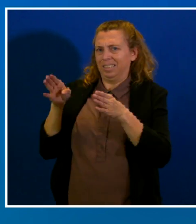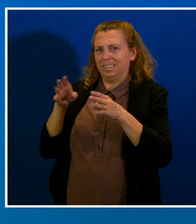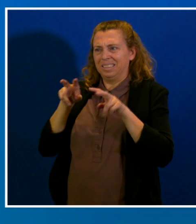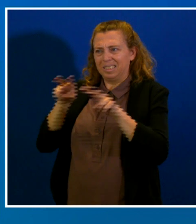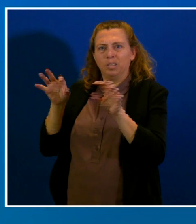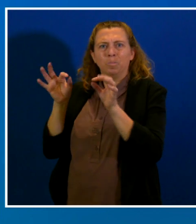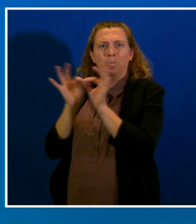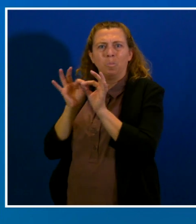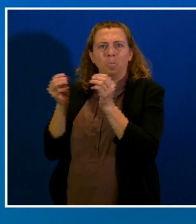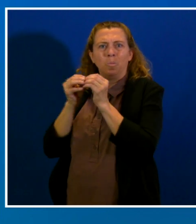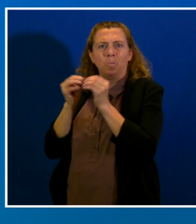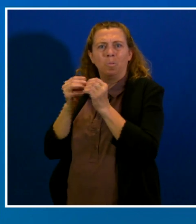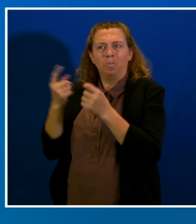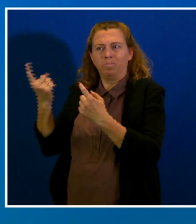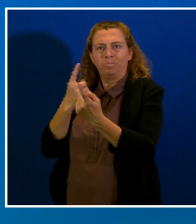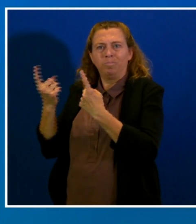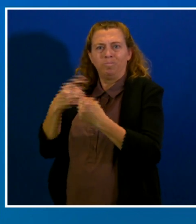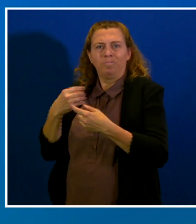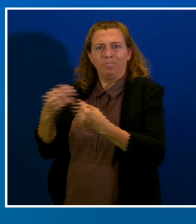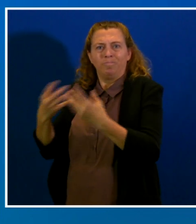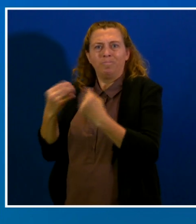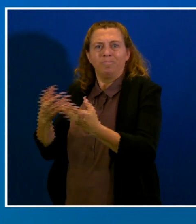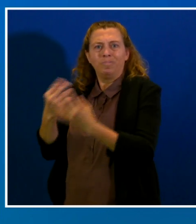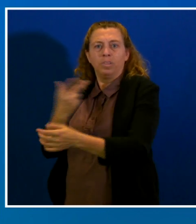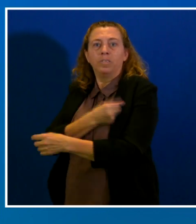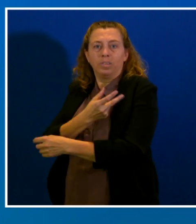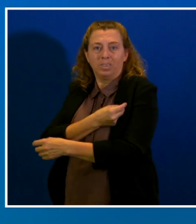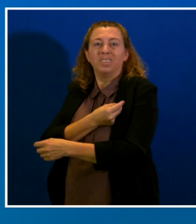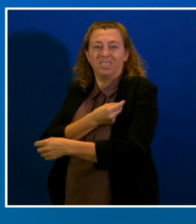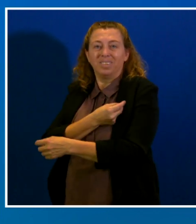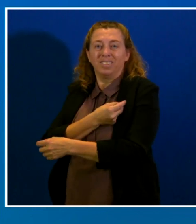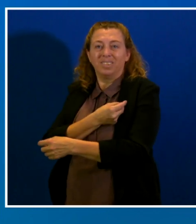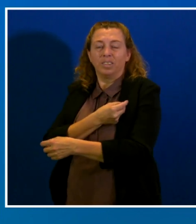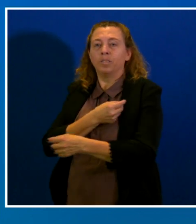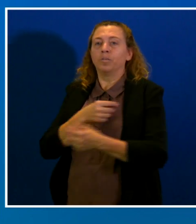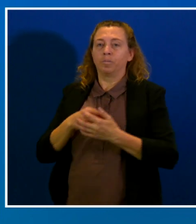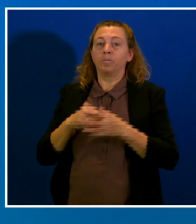Tower Mall community testing program has been a key tool in